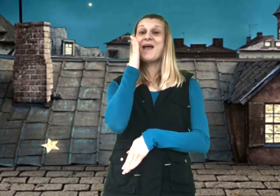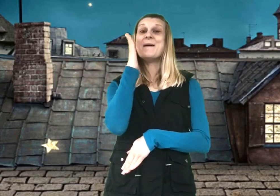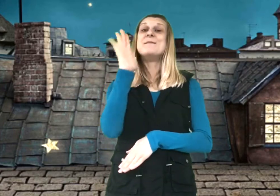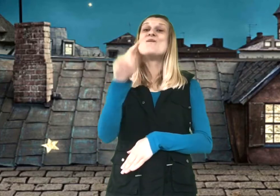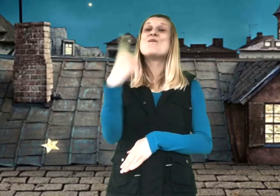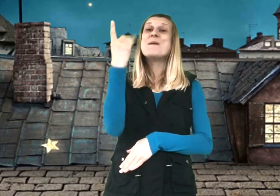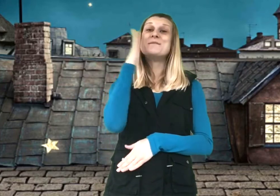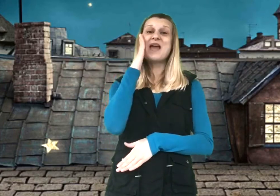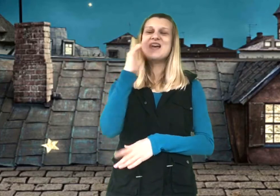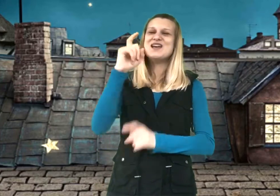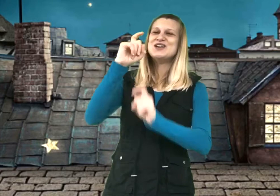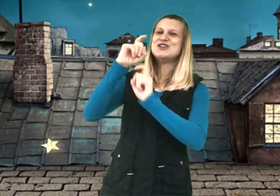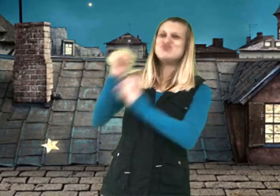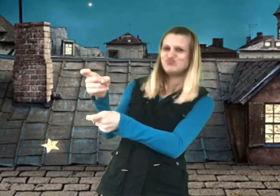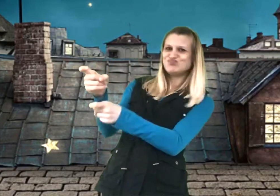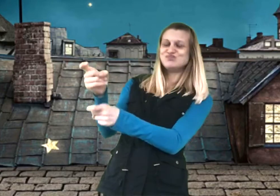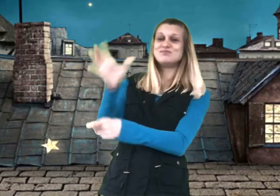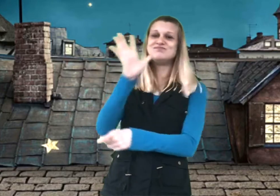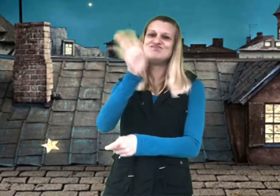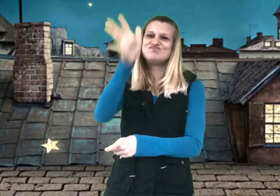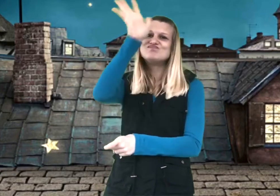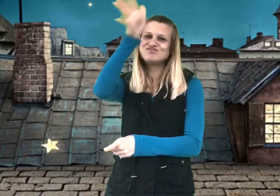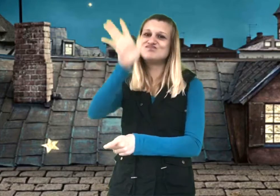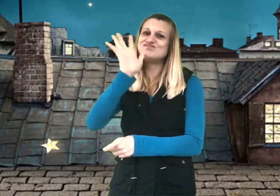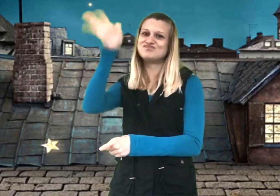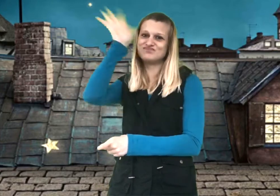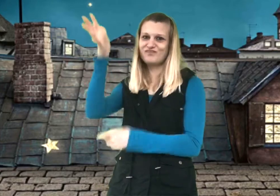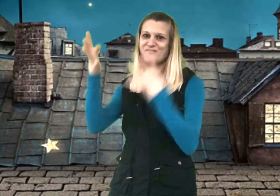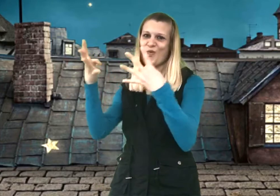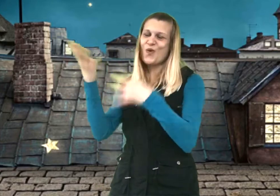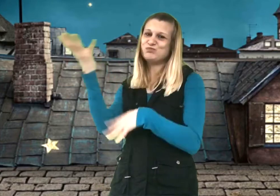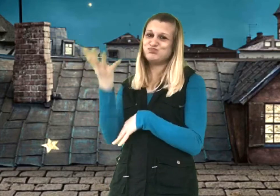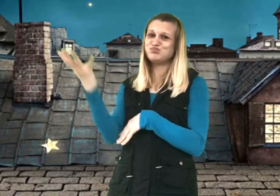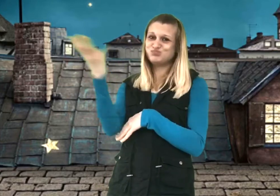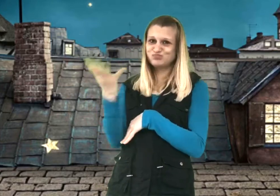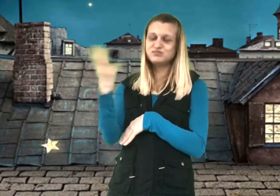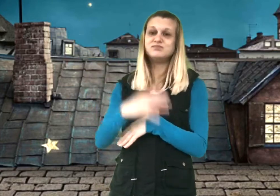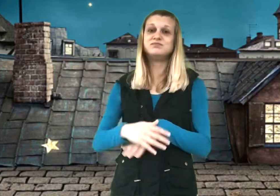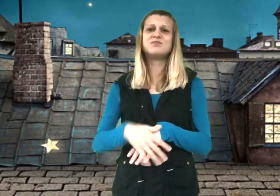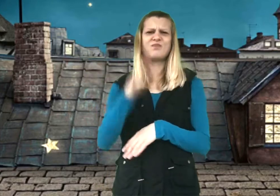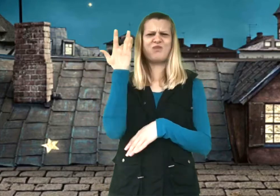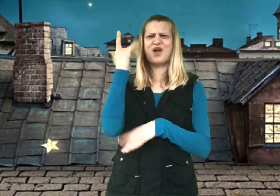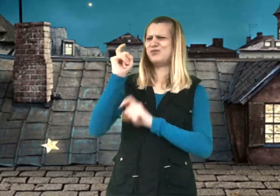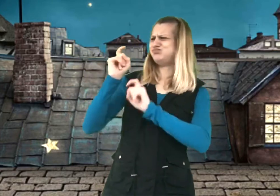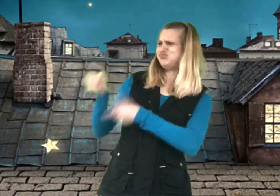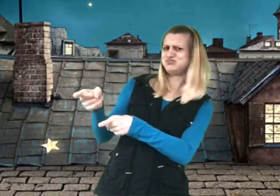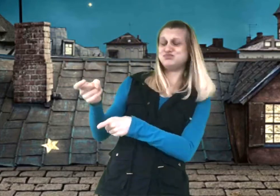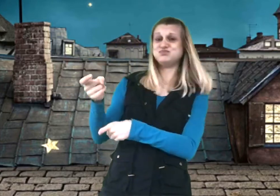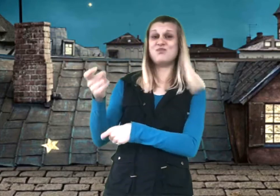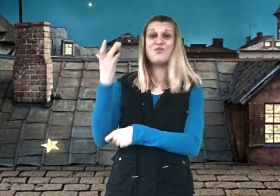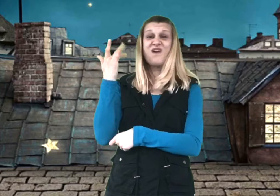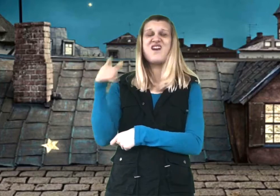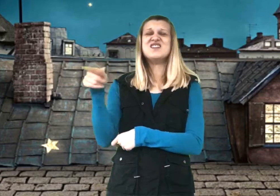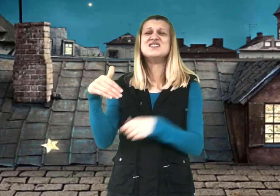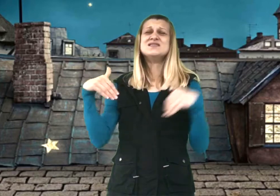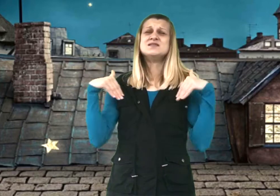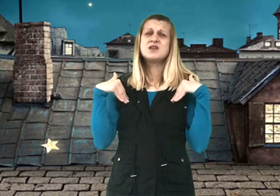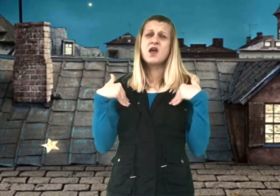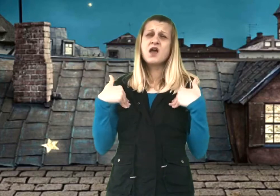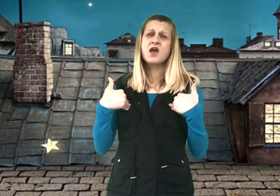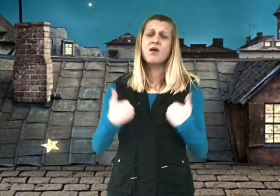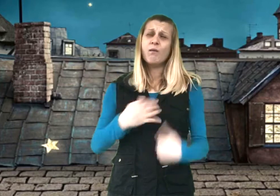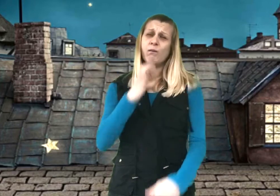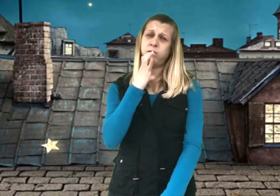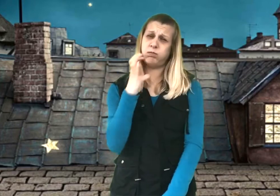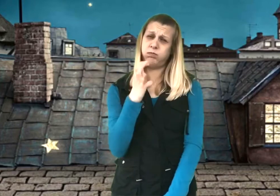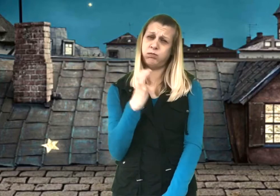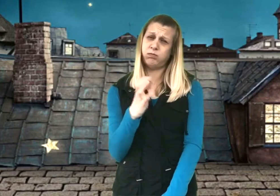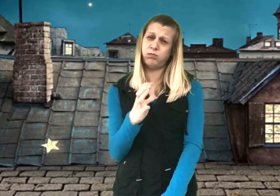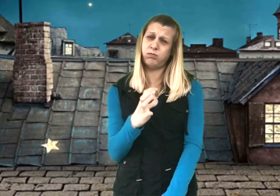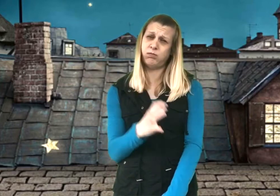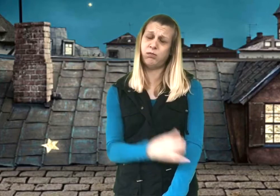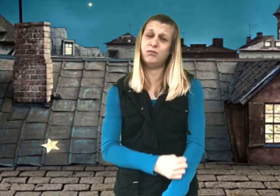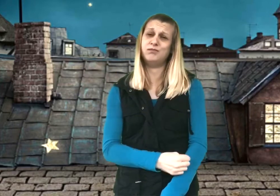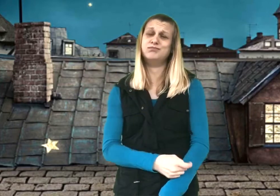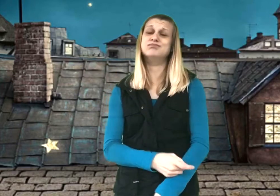The bed was given to the four old grandparents because they were so old and tired.